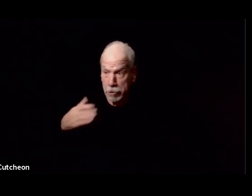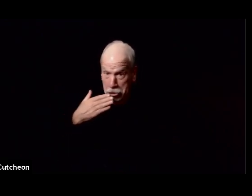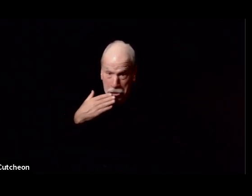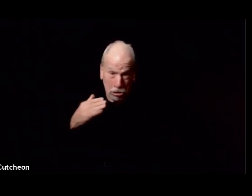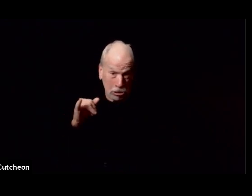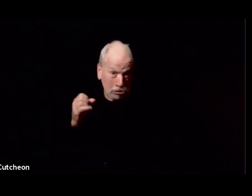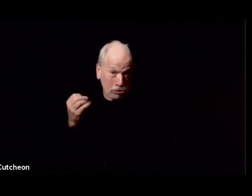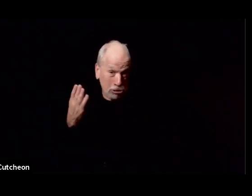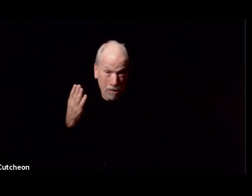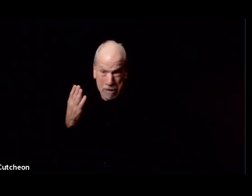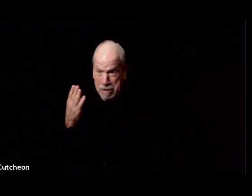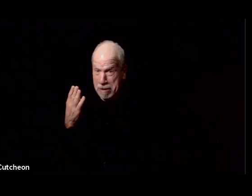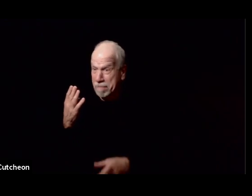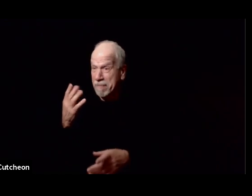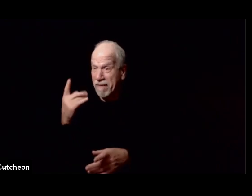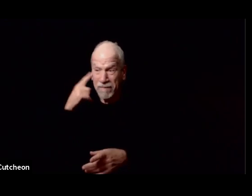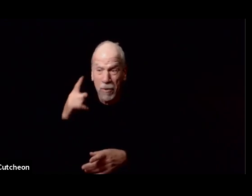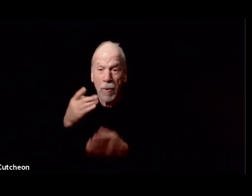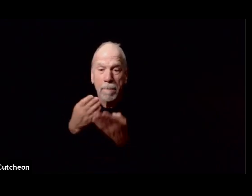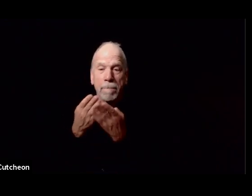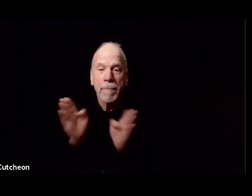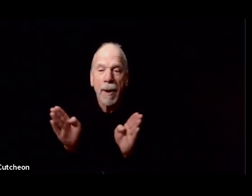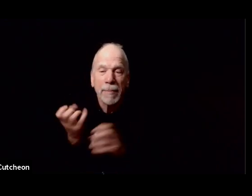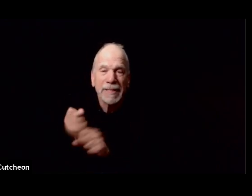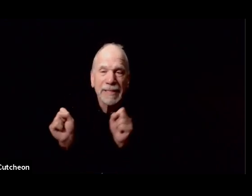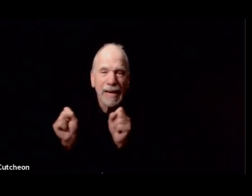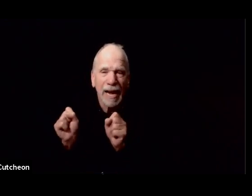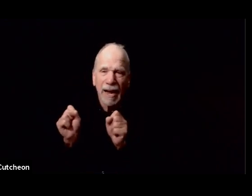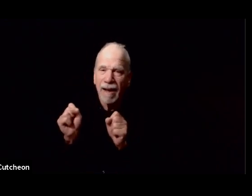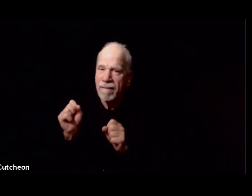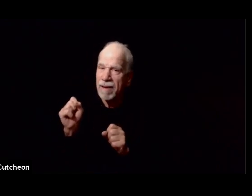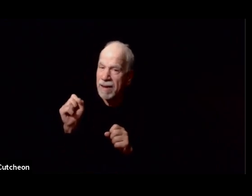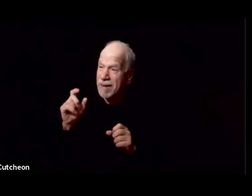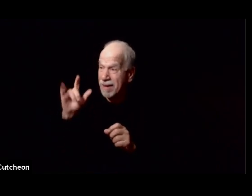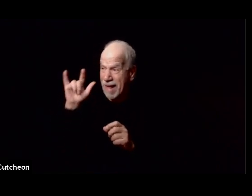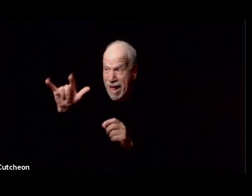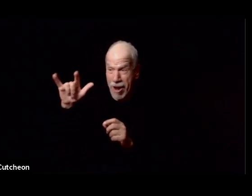great especially for when you do have a need to visit, whether it's an ill family member